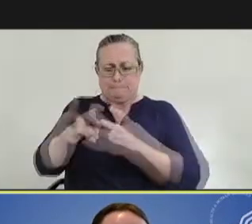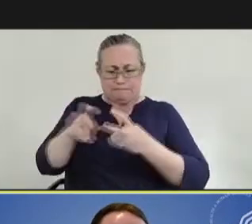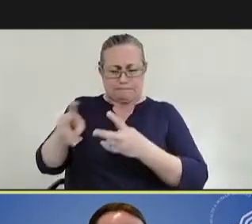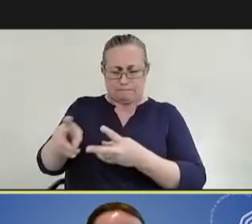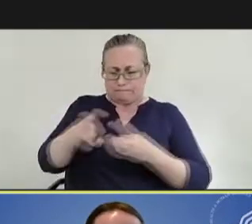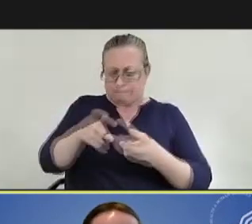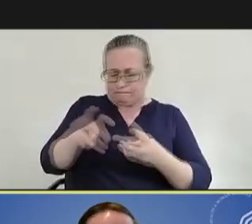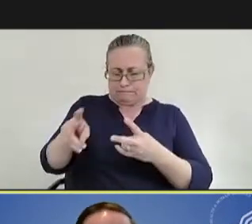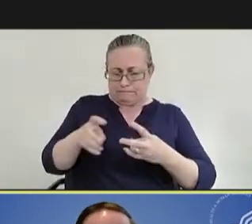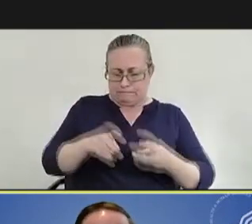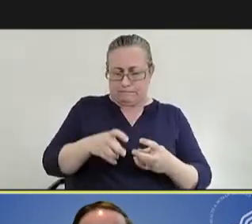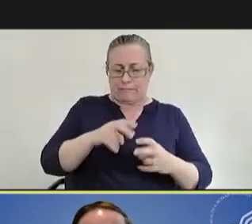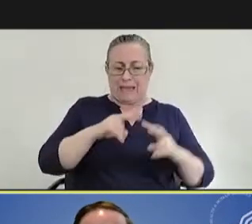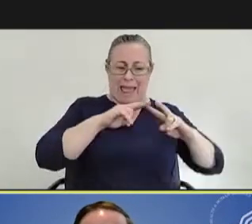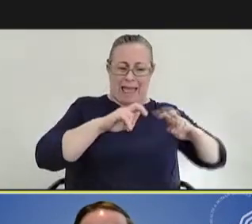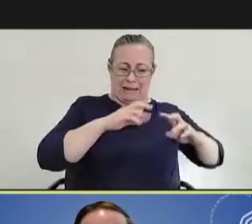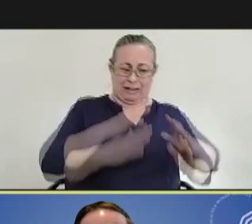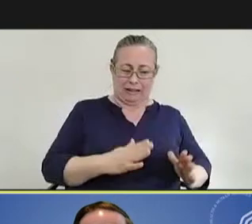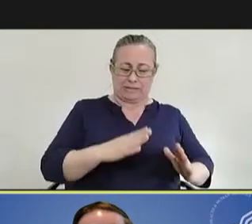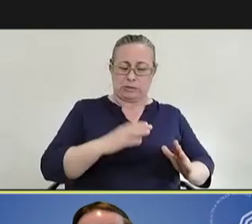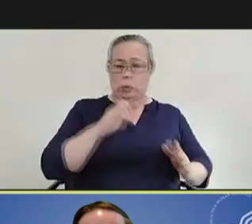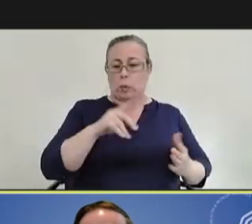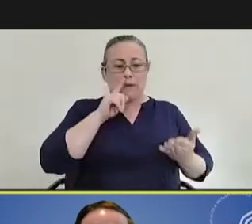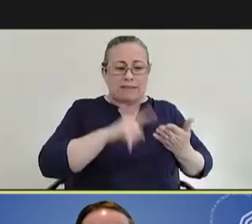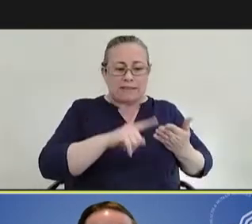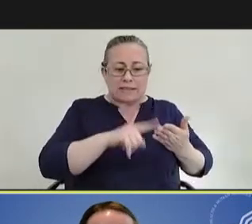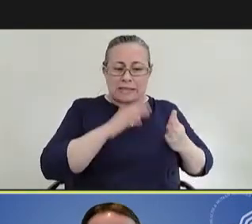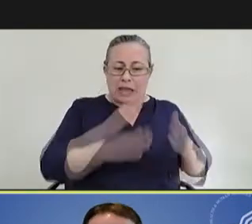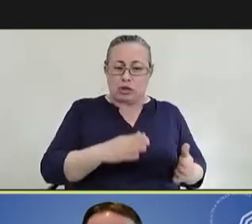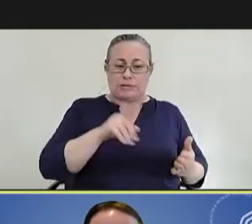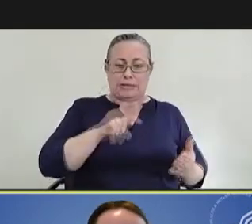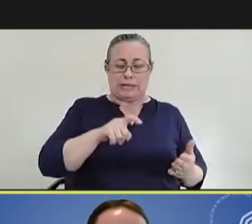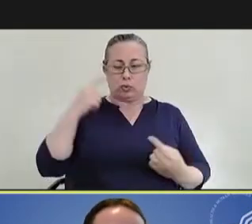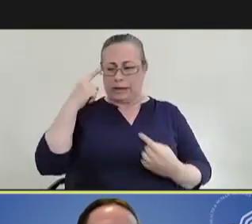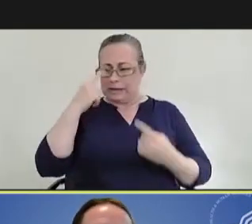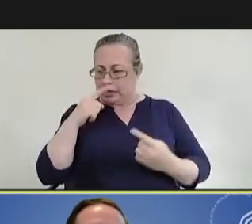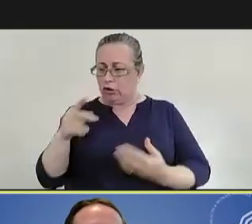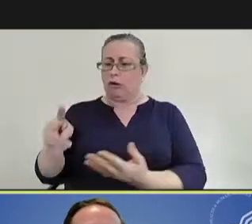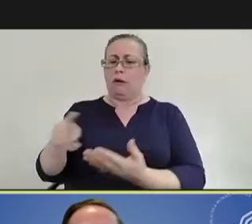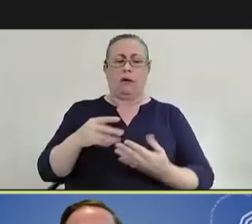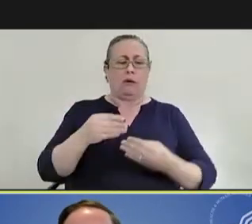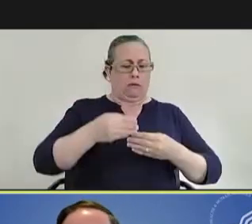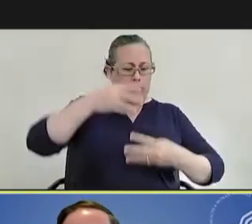analysts or investigators need to consider when they're looking at documents? All these are use